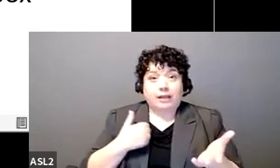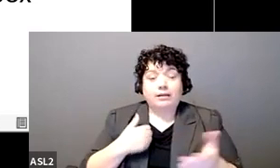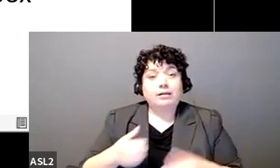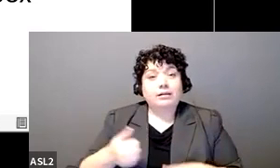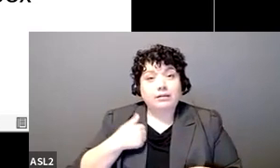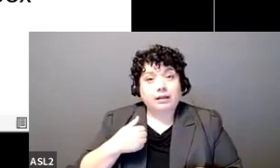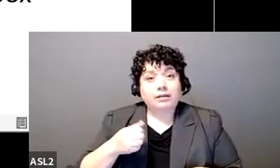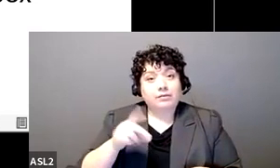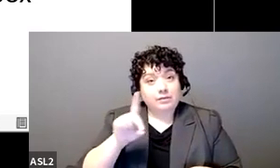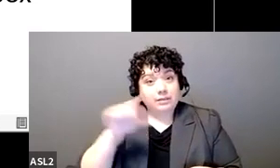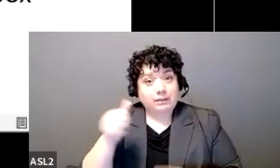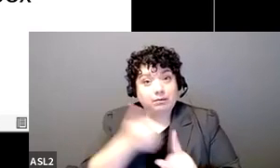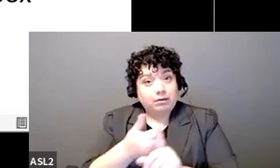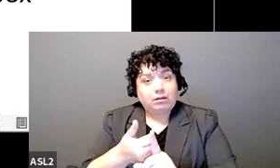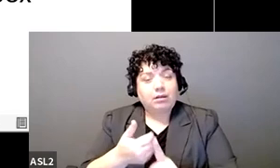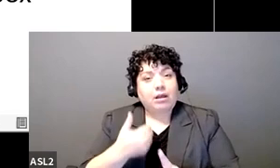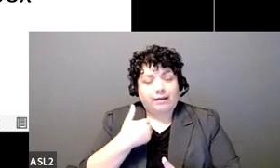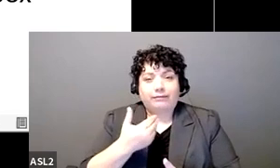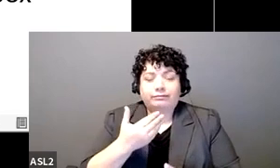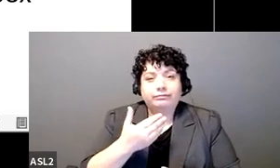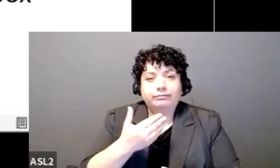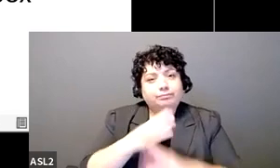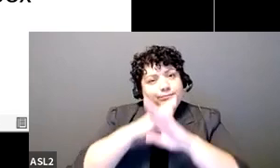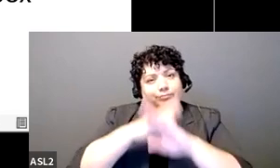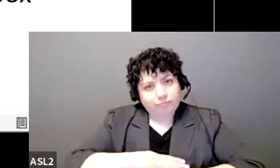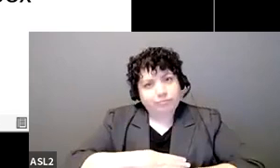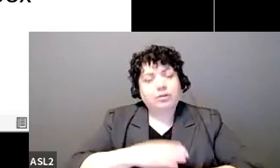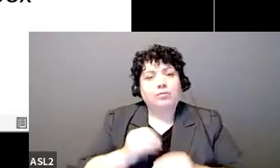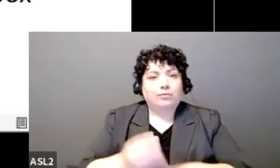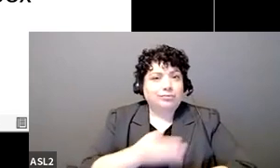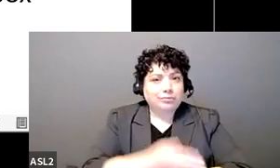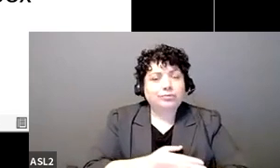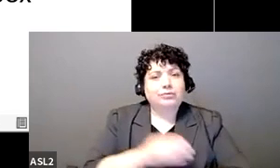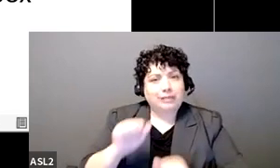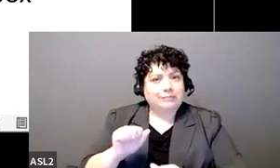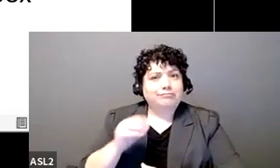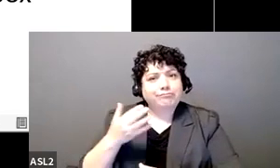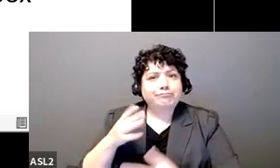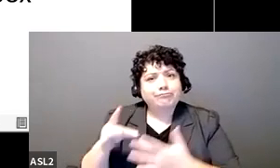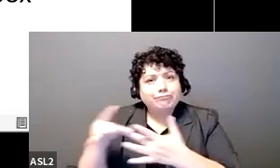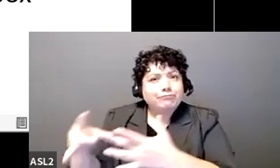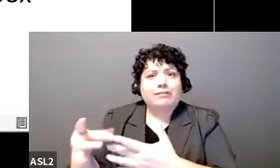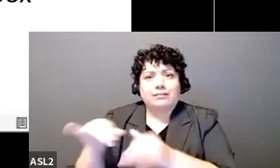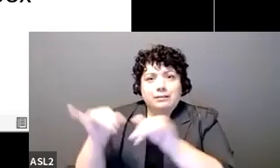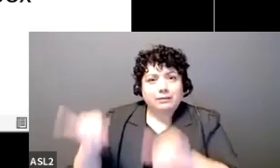will have less fewer challenges in navigating it so if you'd want to speak out loud that's great